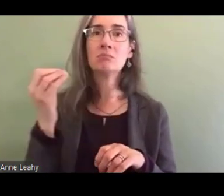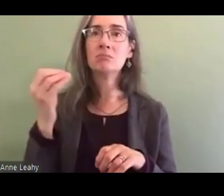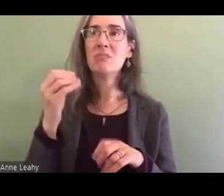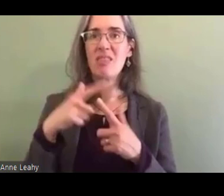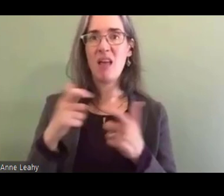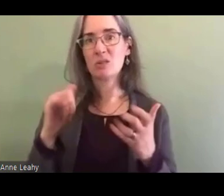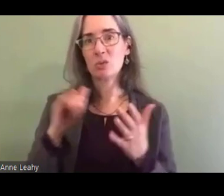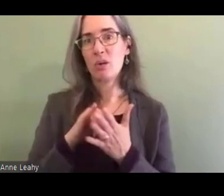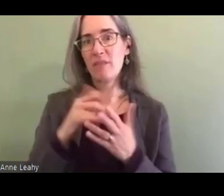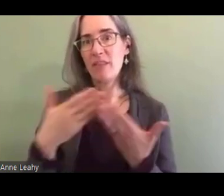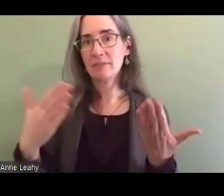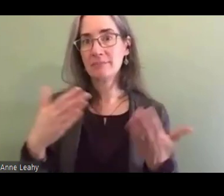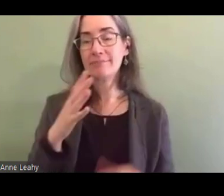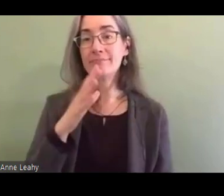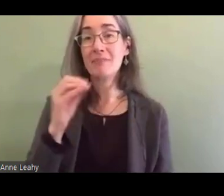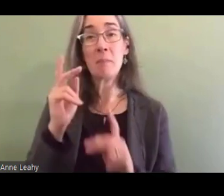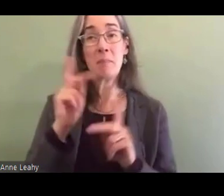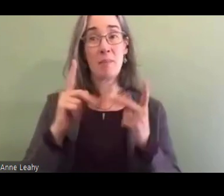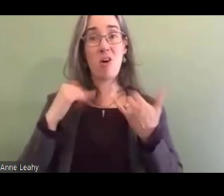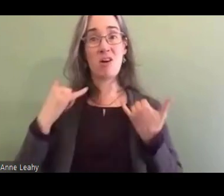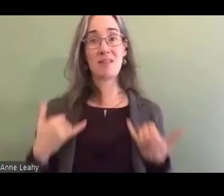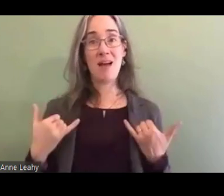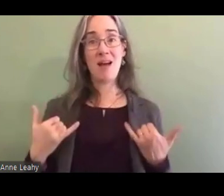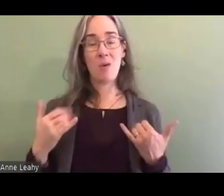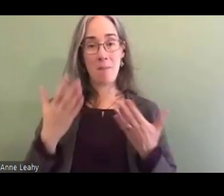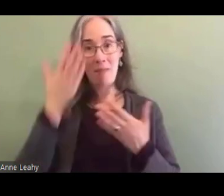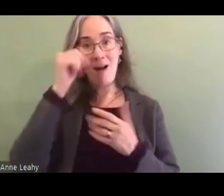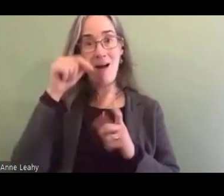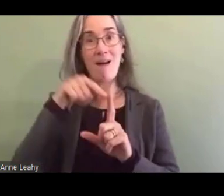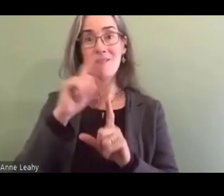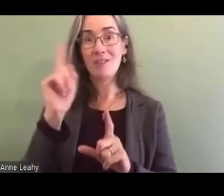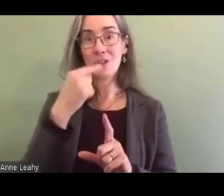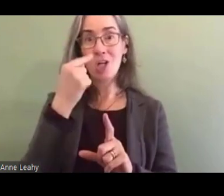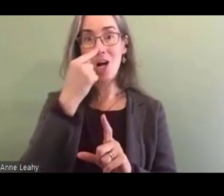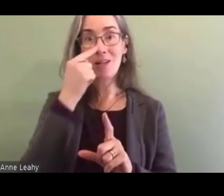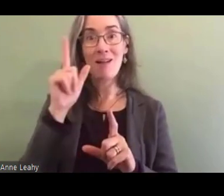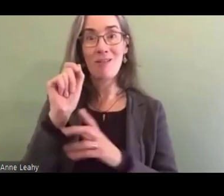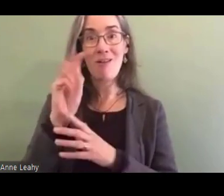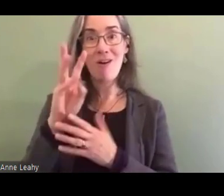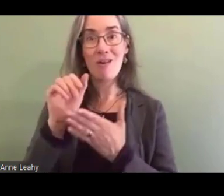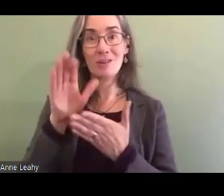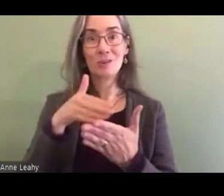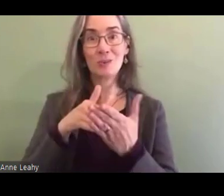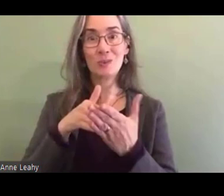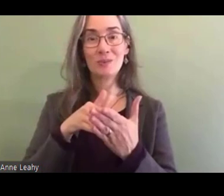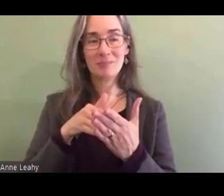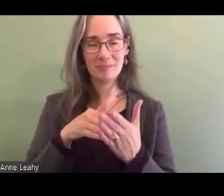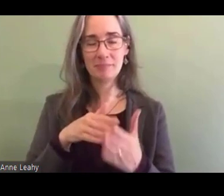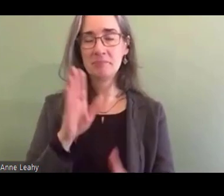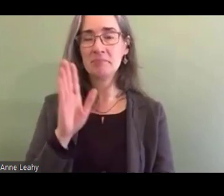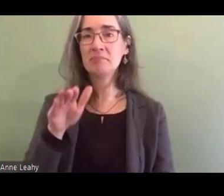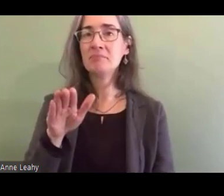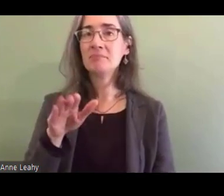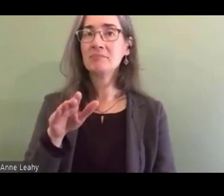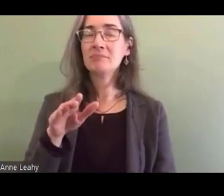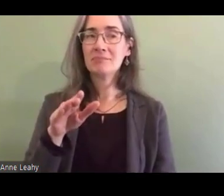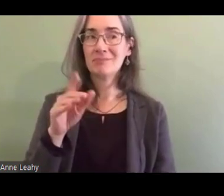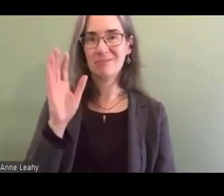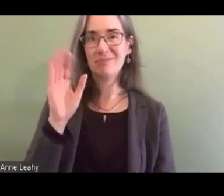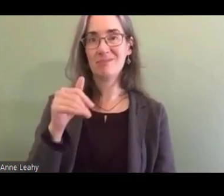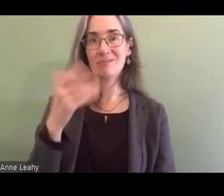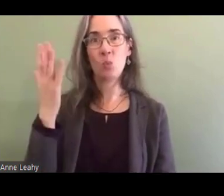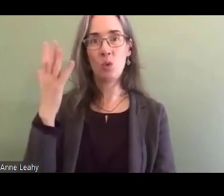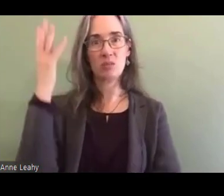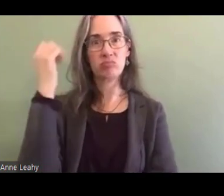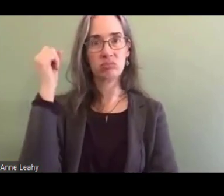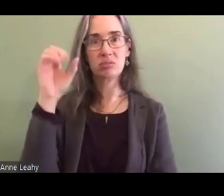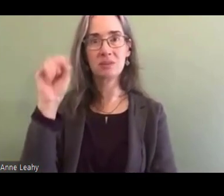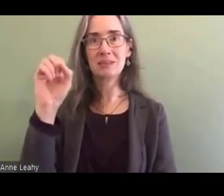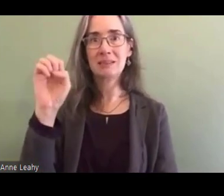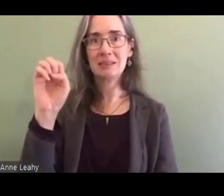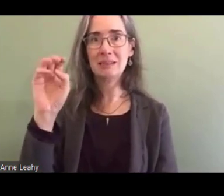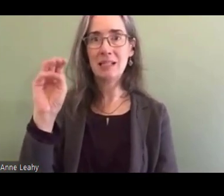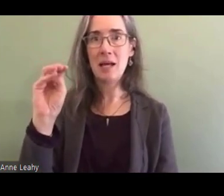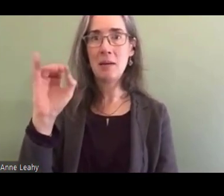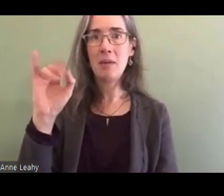And people are now, because of the Target lawsuit, which was seminal at the time,